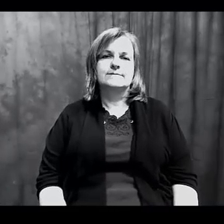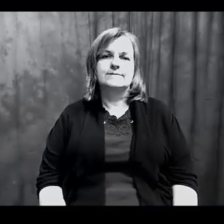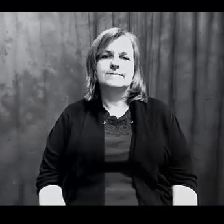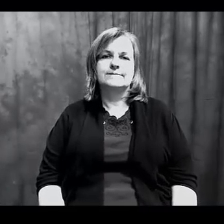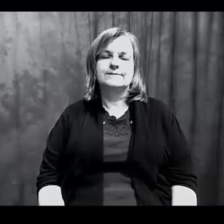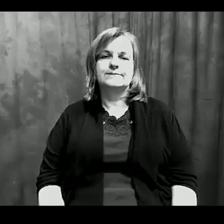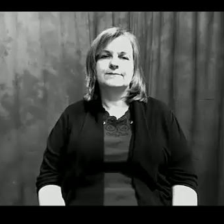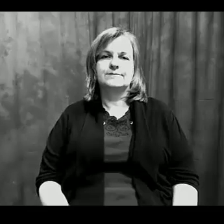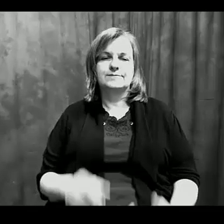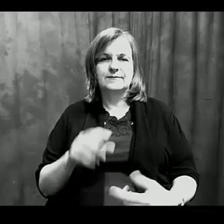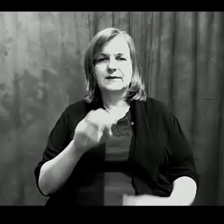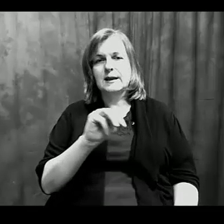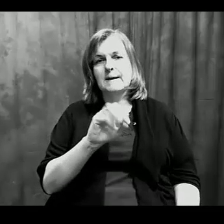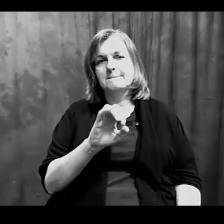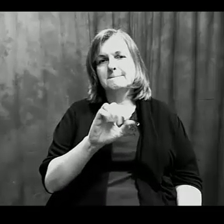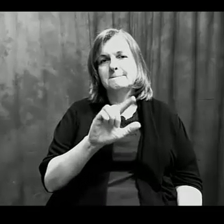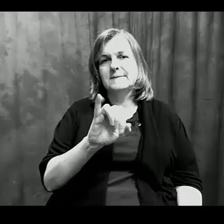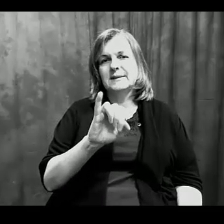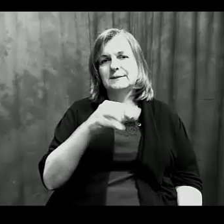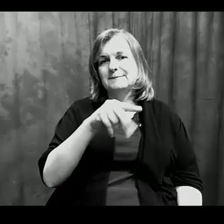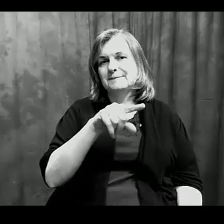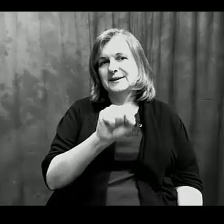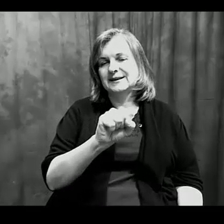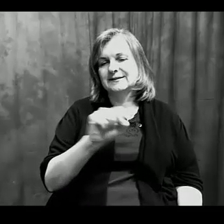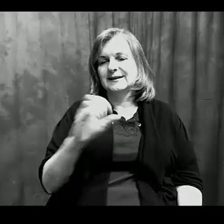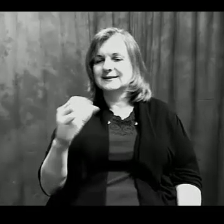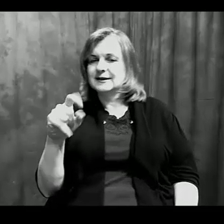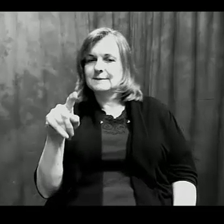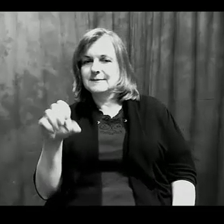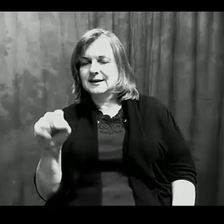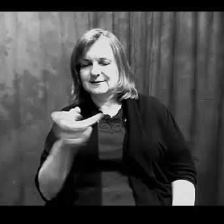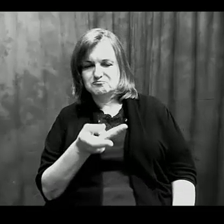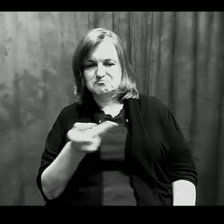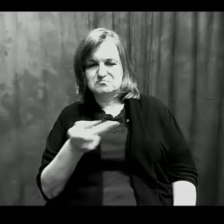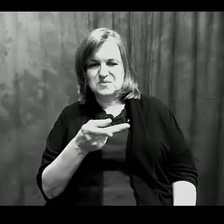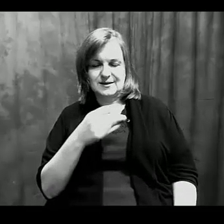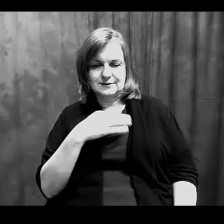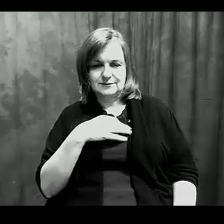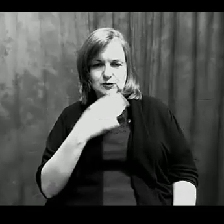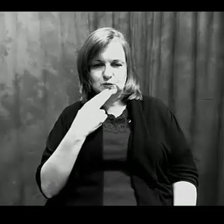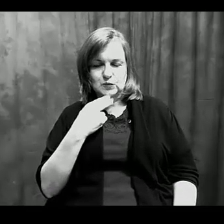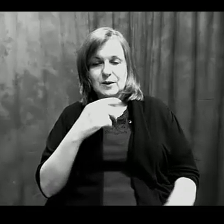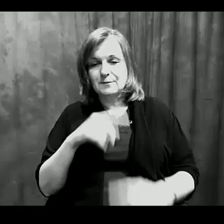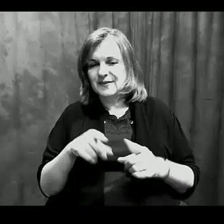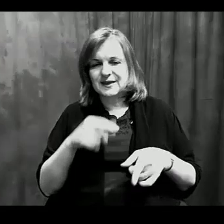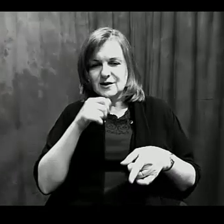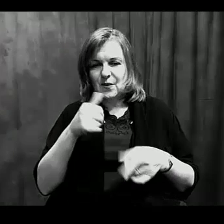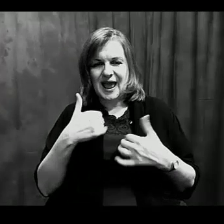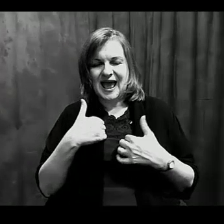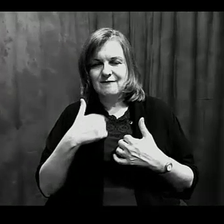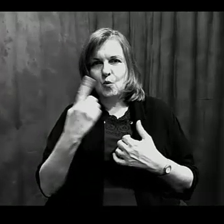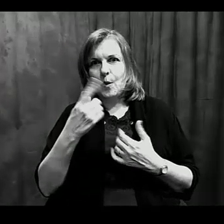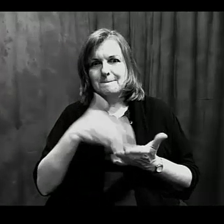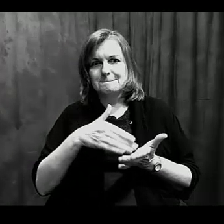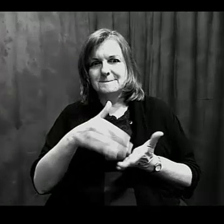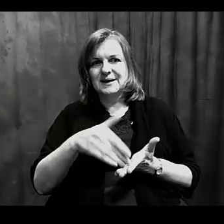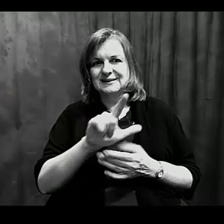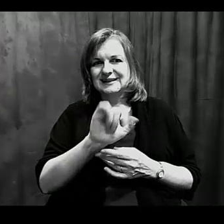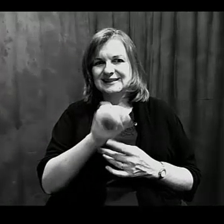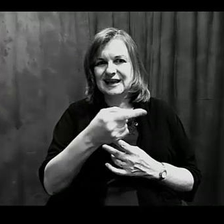typically is going to contain heart and lungs if appropriate and so on as opposed the abdomen